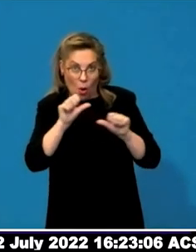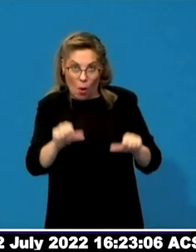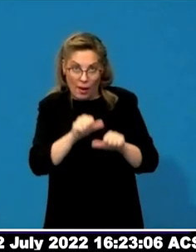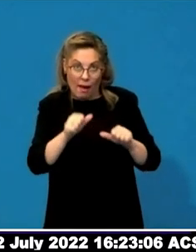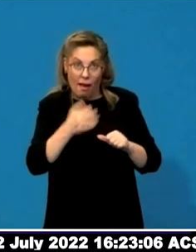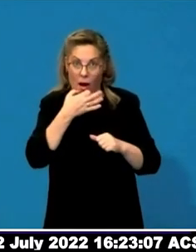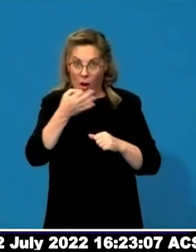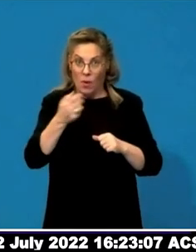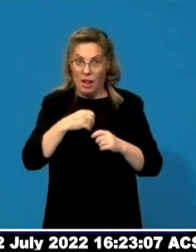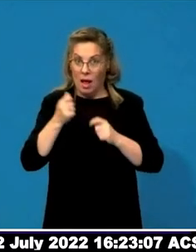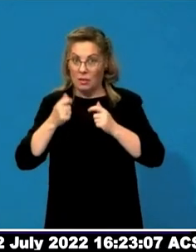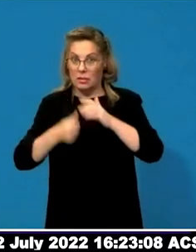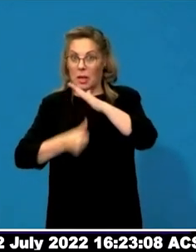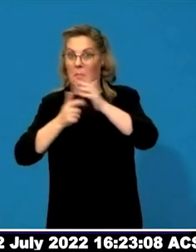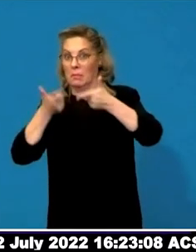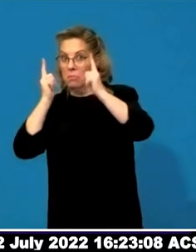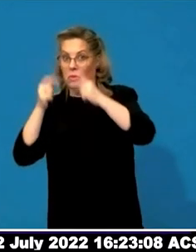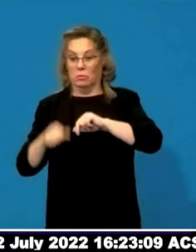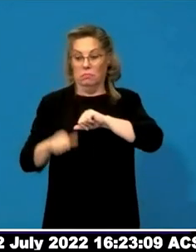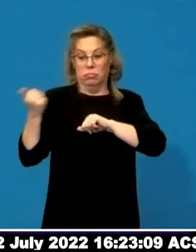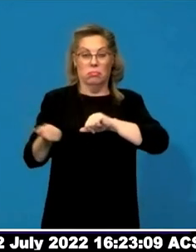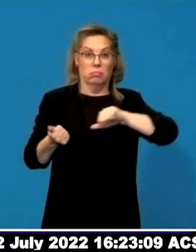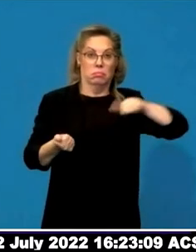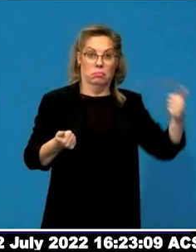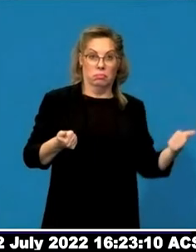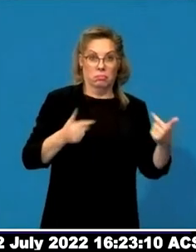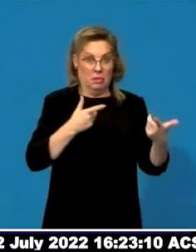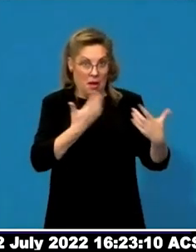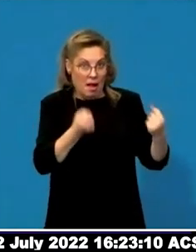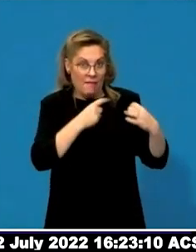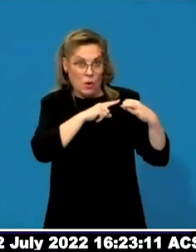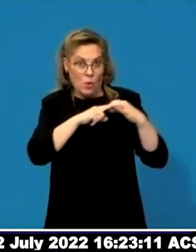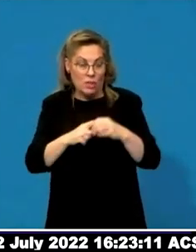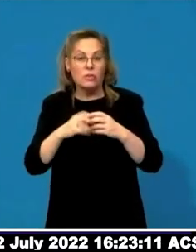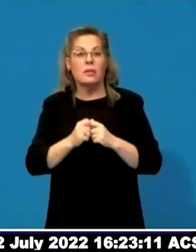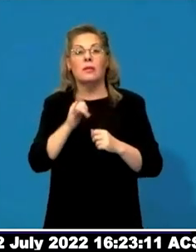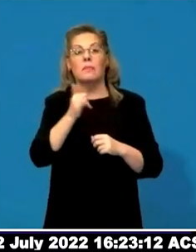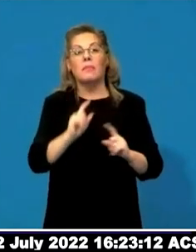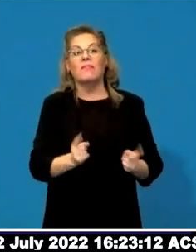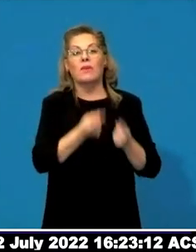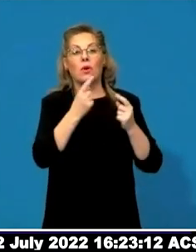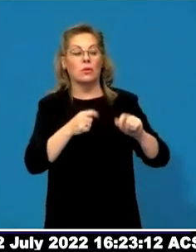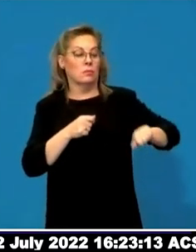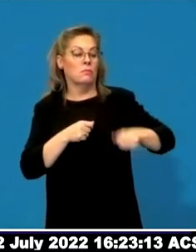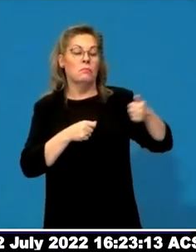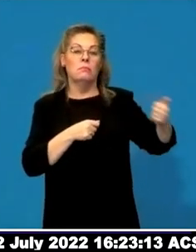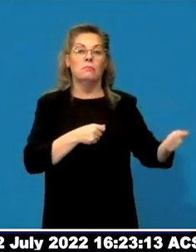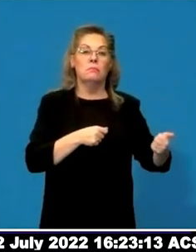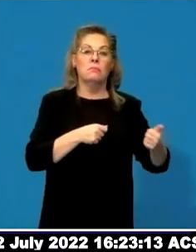whether they have any questions for you, and I will start by asking Commissioner Mason if she has any questions for you.